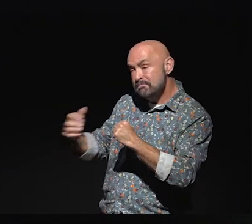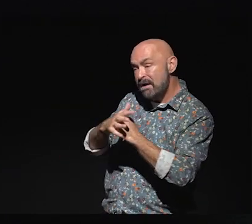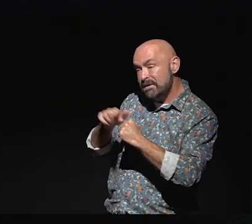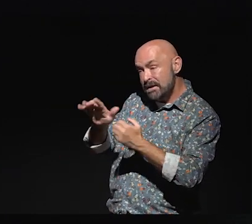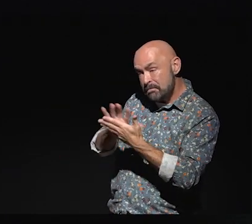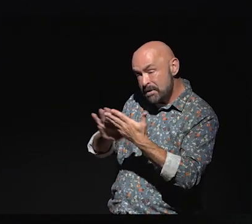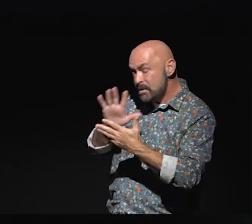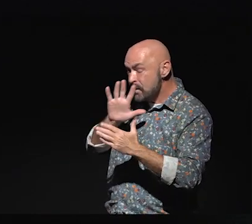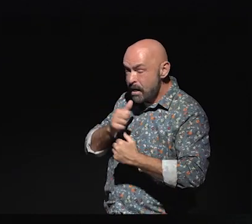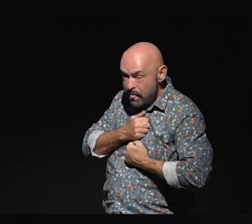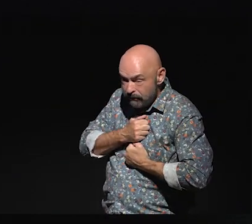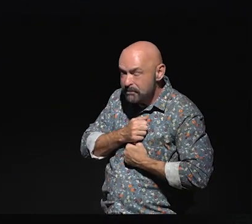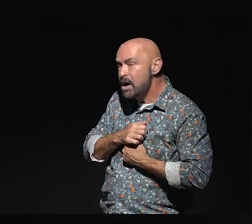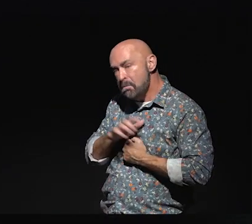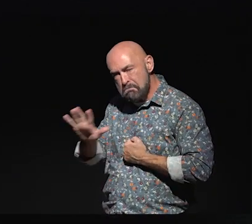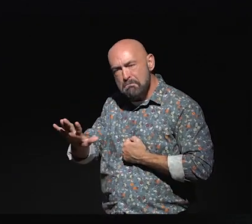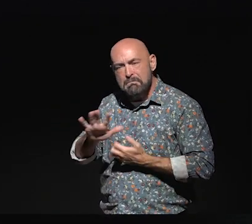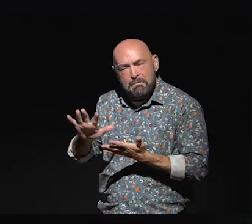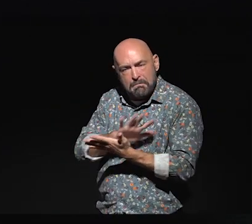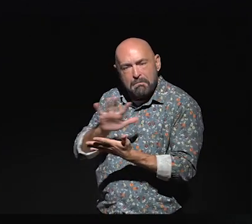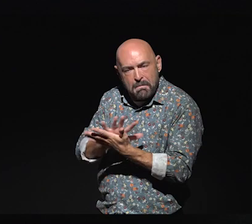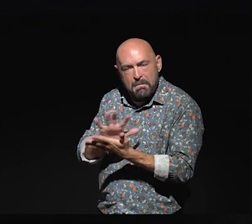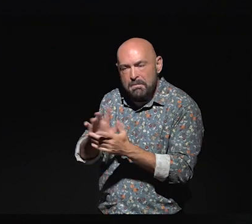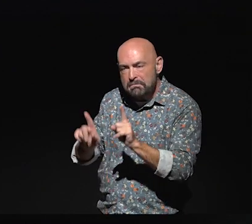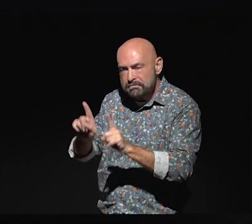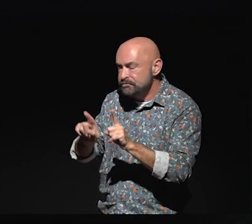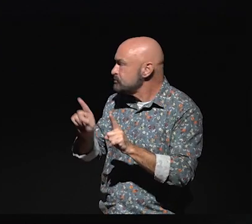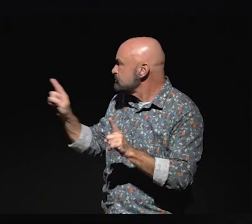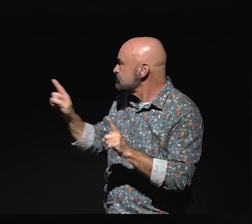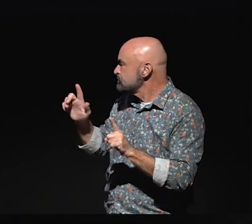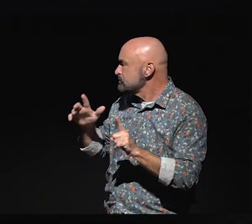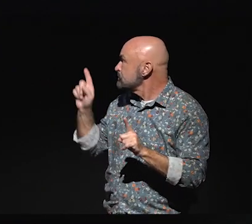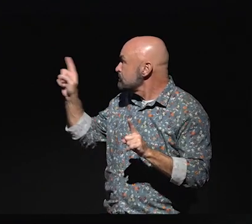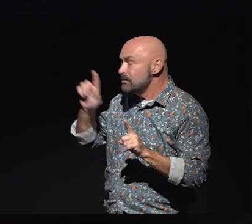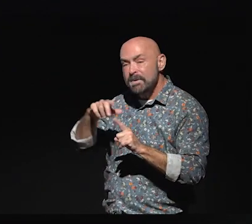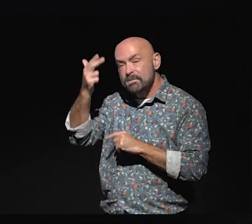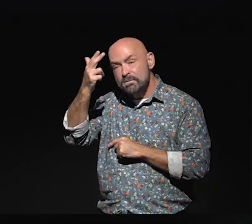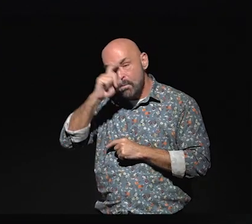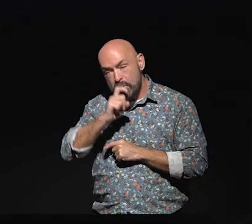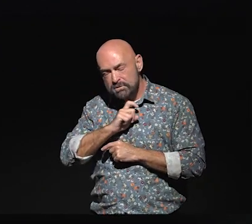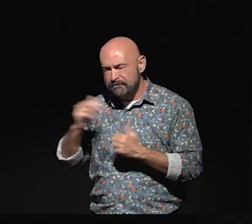They were extremely happy. This is a highly, highly finished portrait. What is the difference?